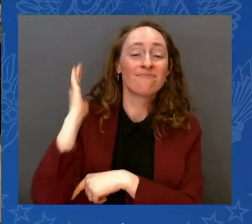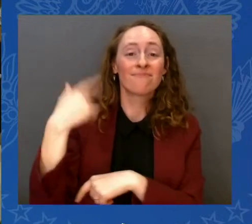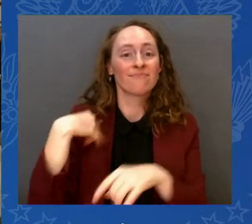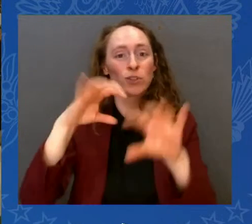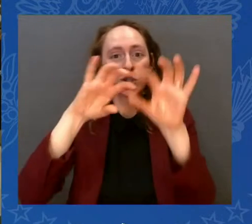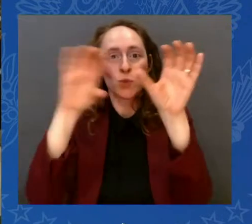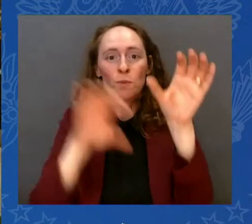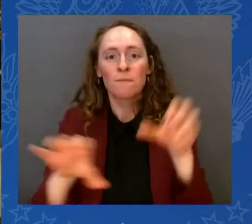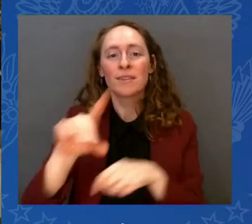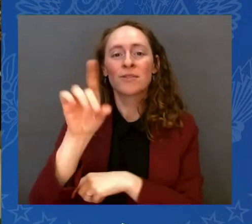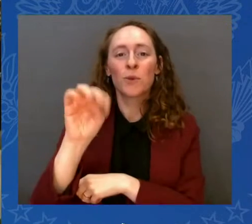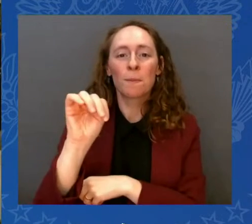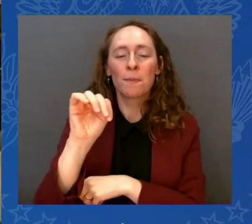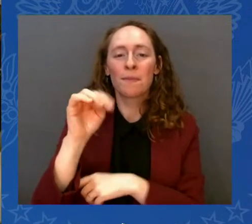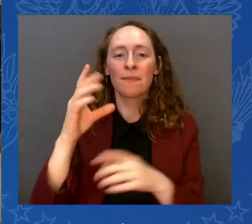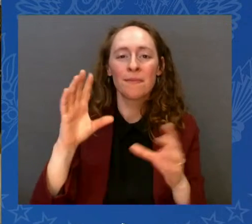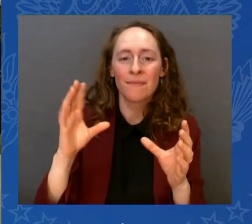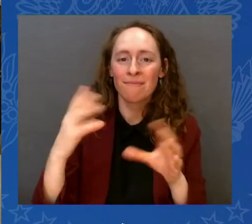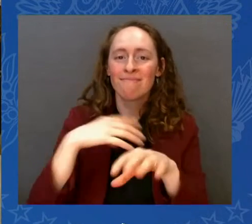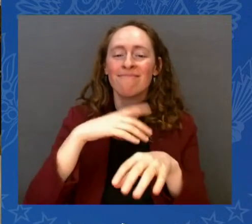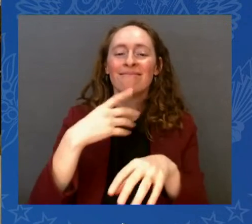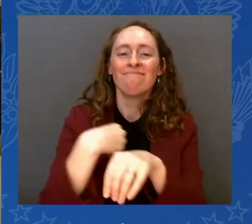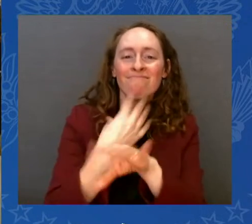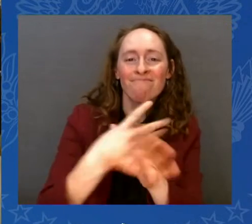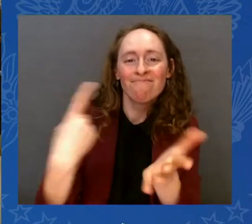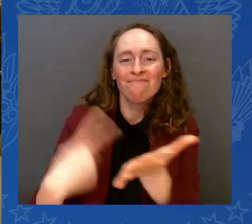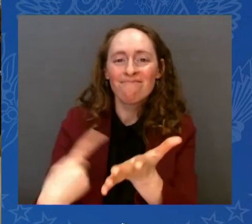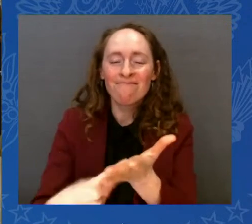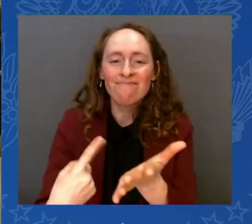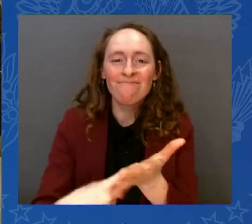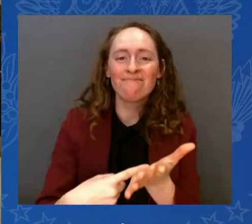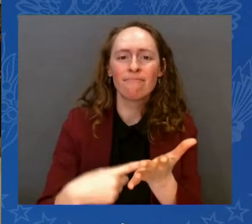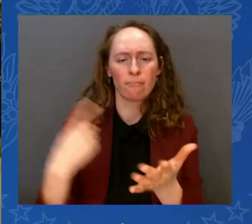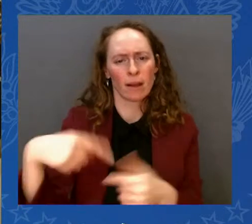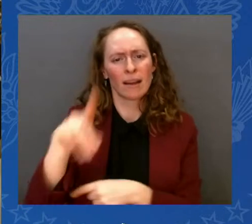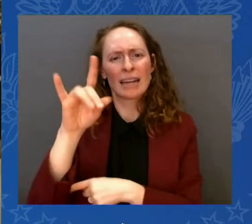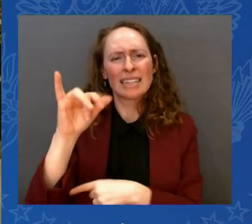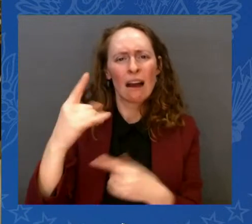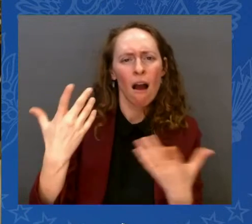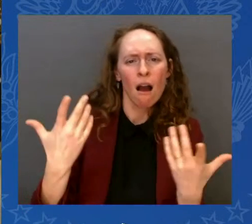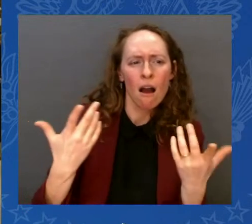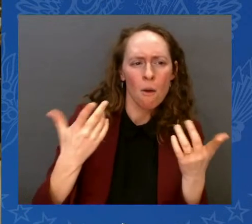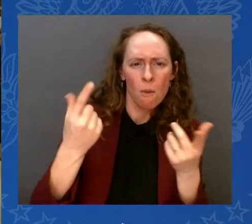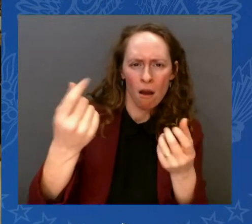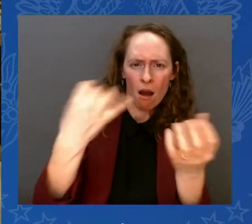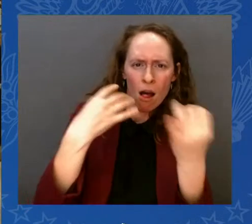of what you needed and what the people of your state needed. Definitely the priorities at the moment